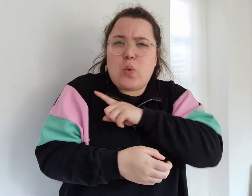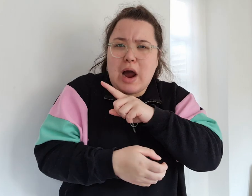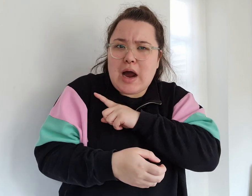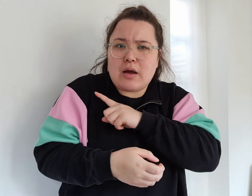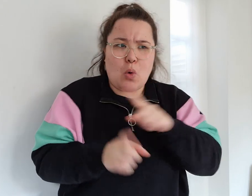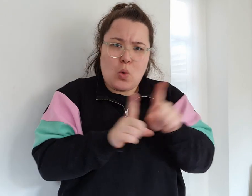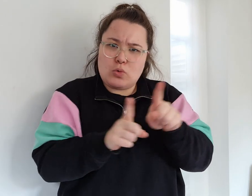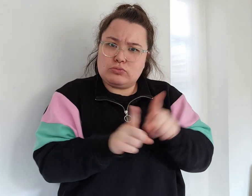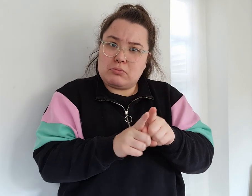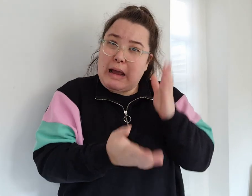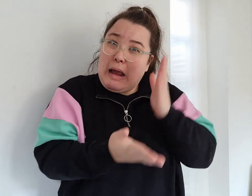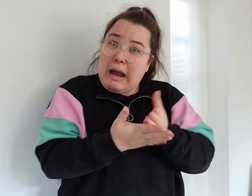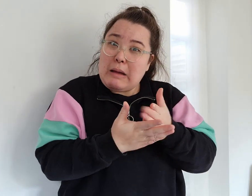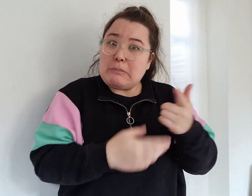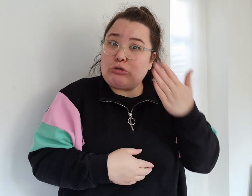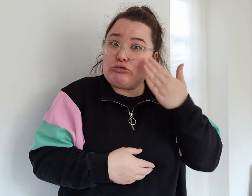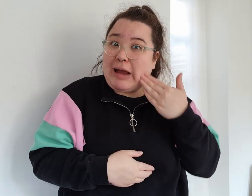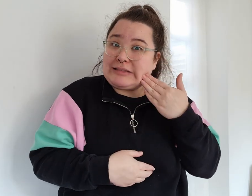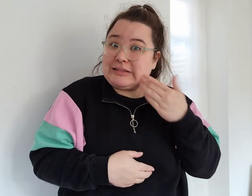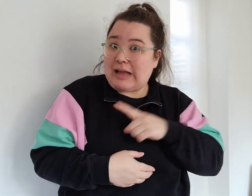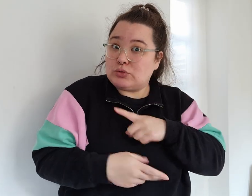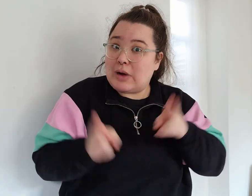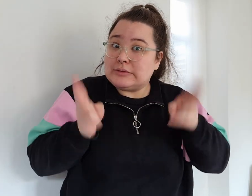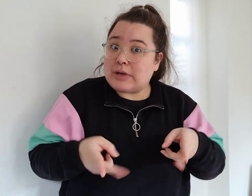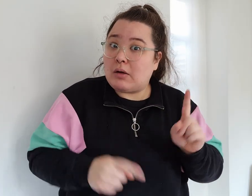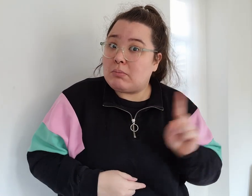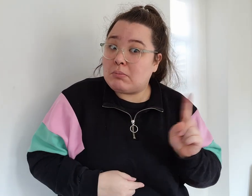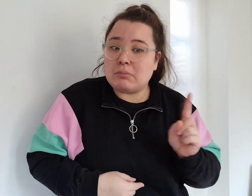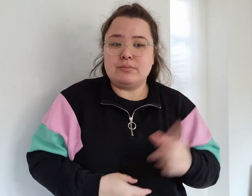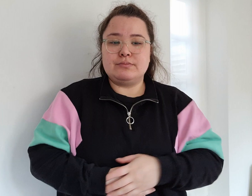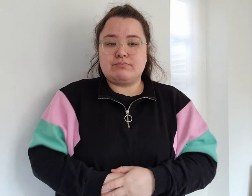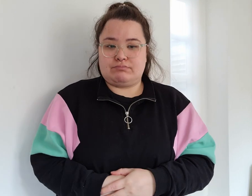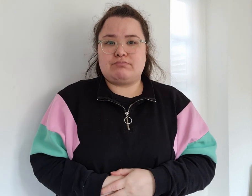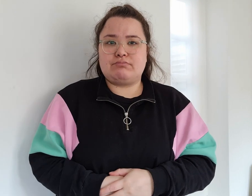and whether his actual or perceived race had played a part in it.